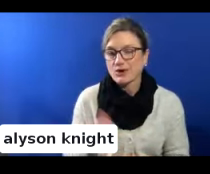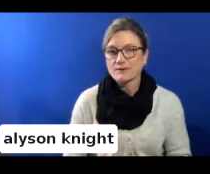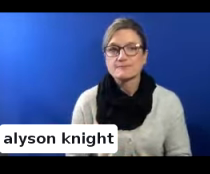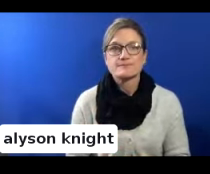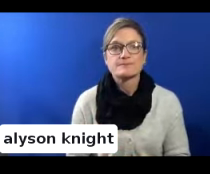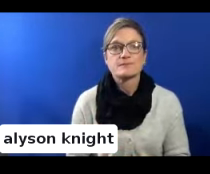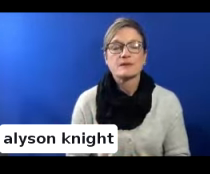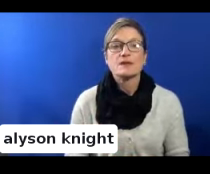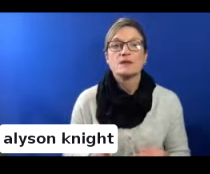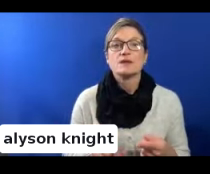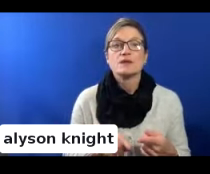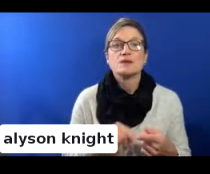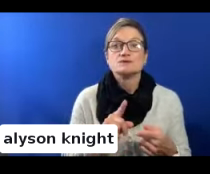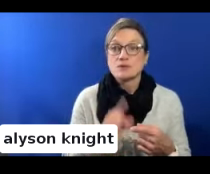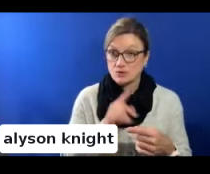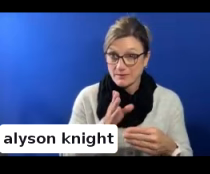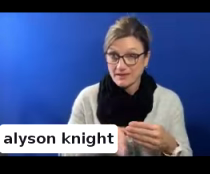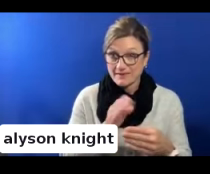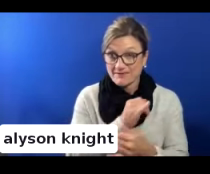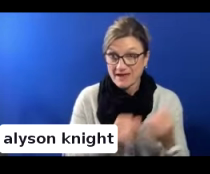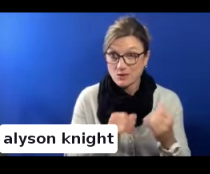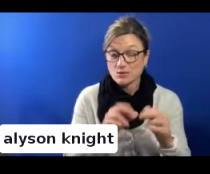When completing the final report, you would include this budget